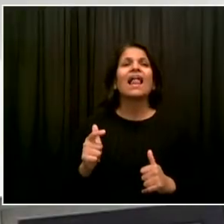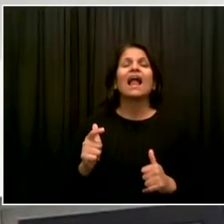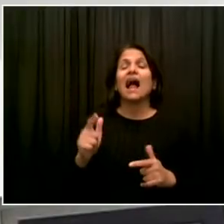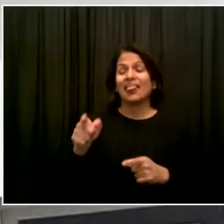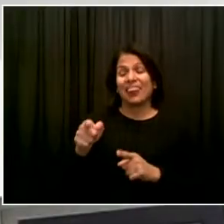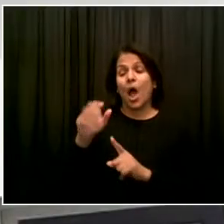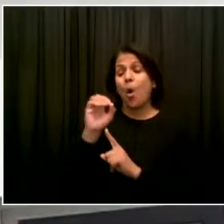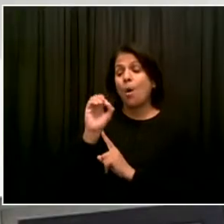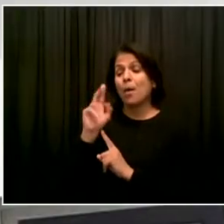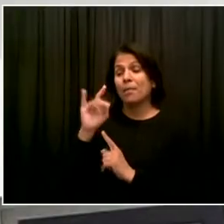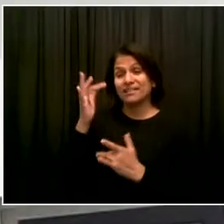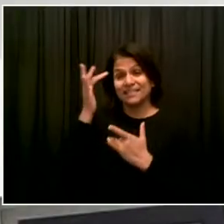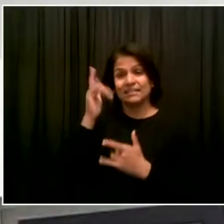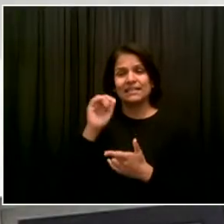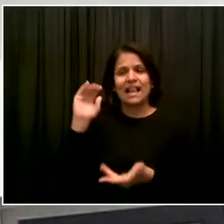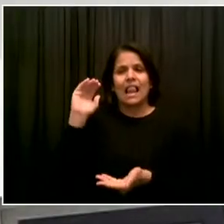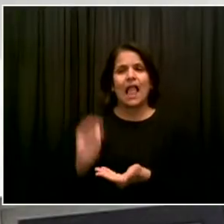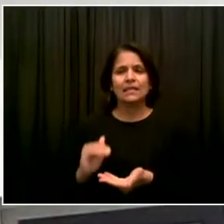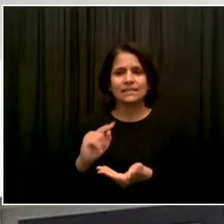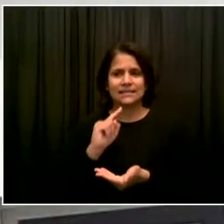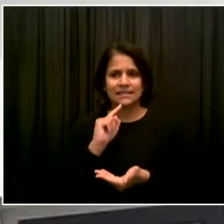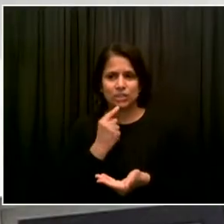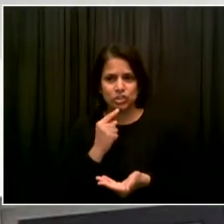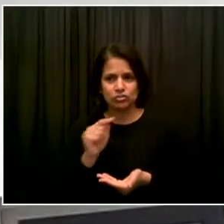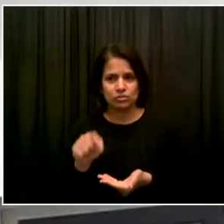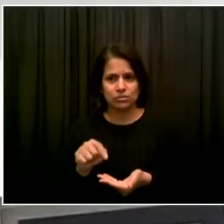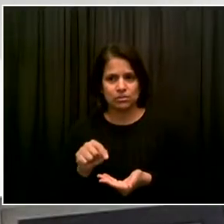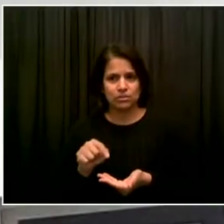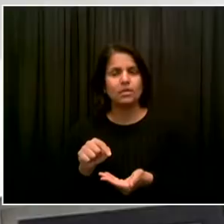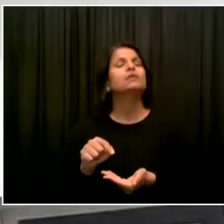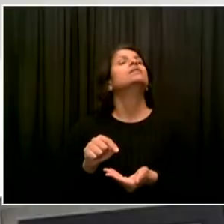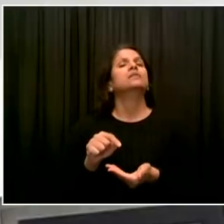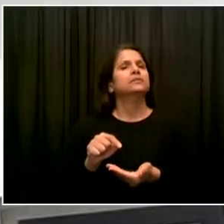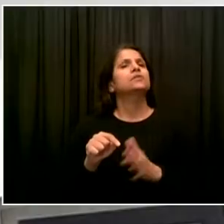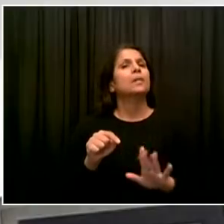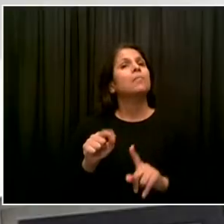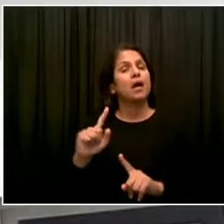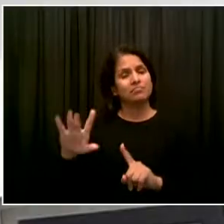LIKE OMICRON DOES NOT CAUSE AS SEVERE DISEASE AS WE